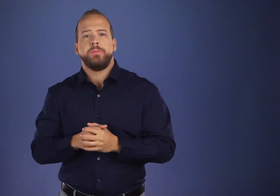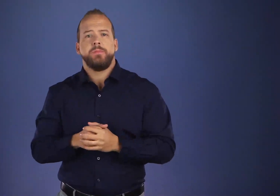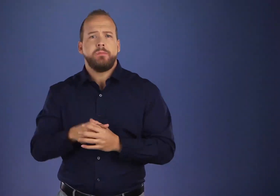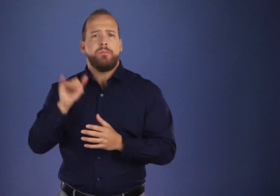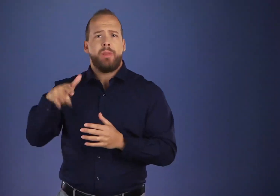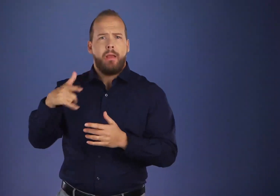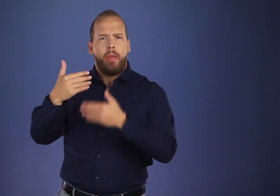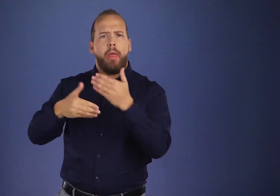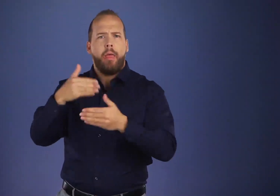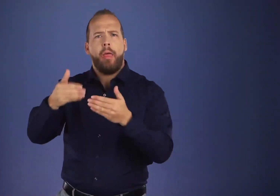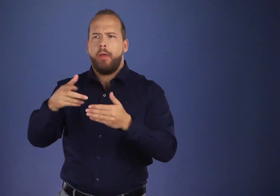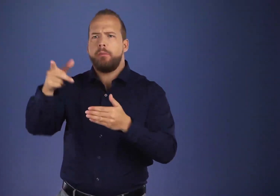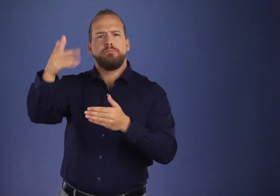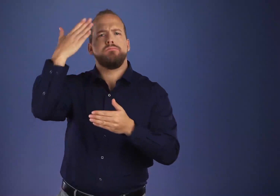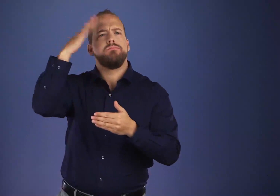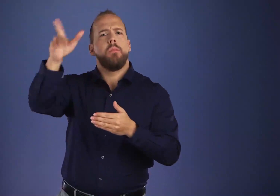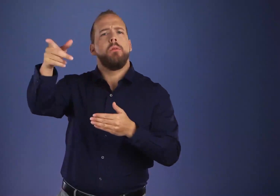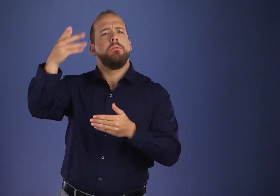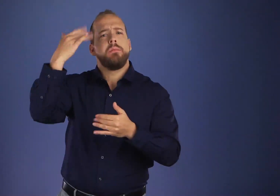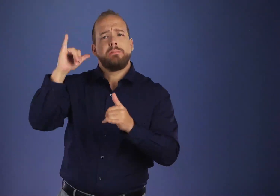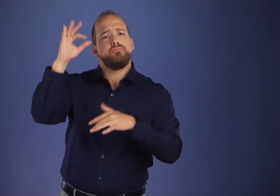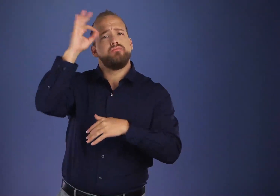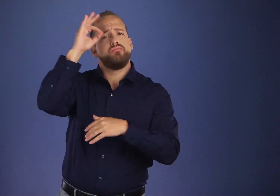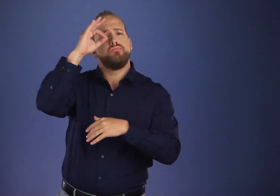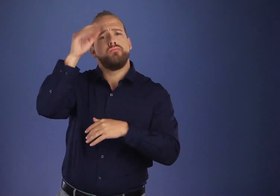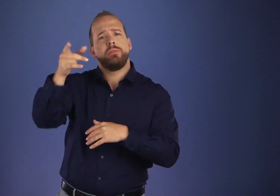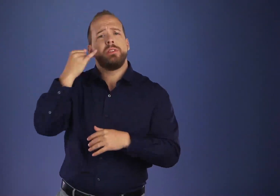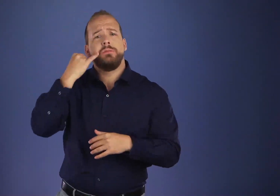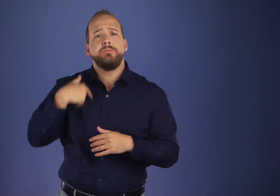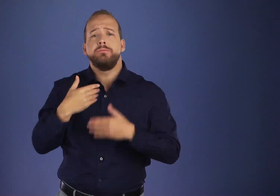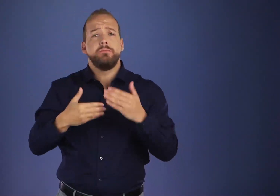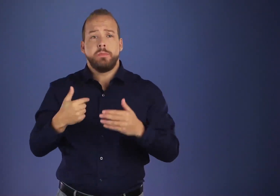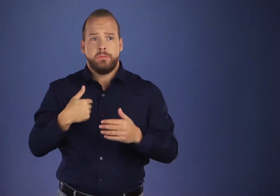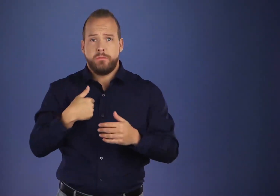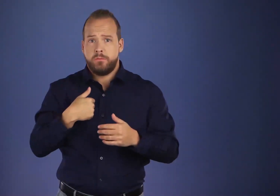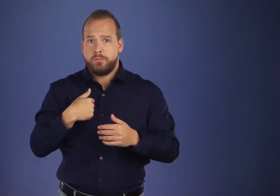Suppose that this may continue to go undetected, if we say nothing.